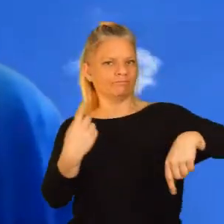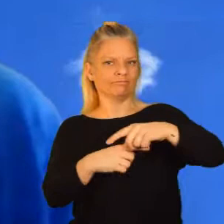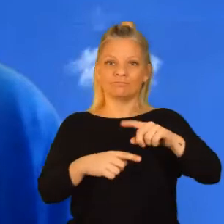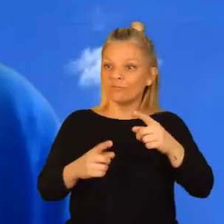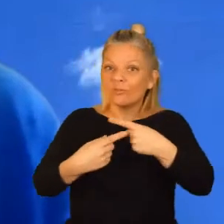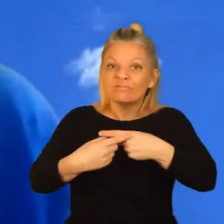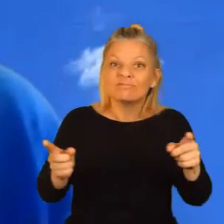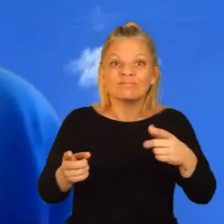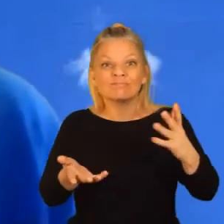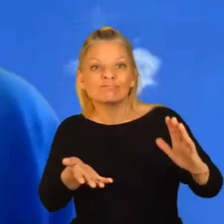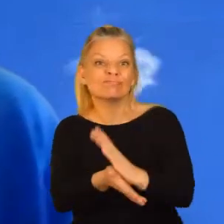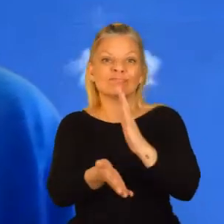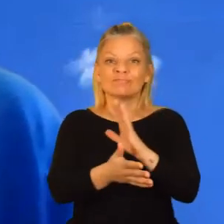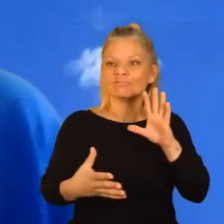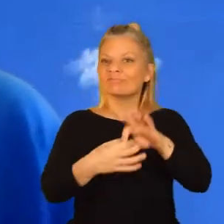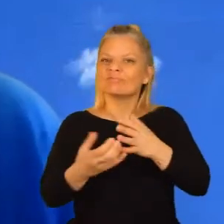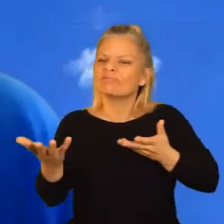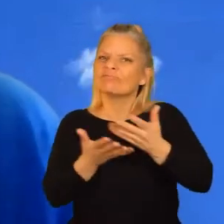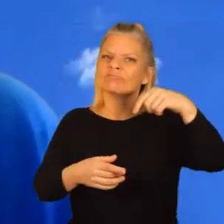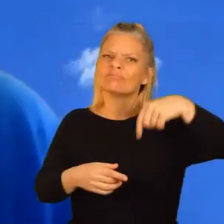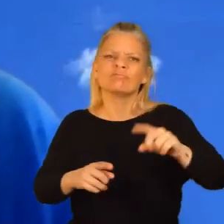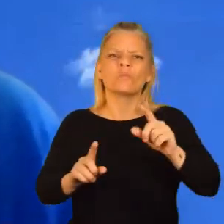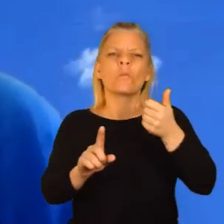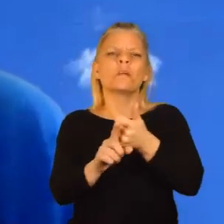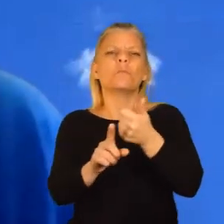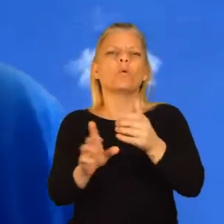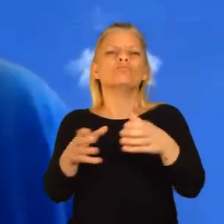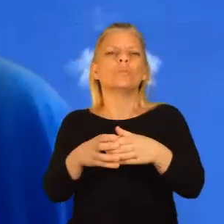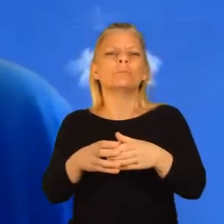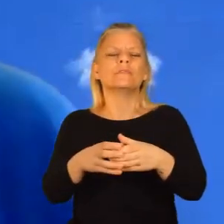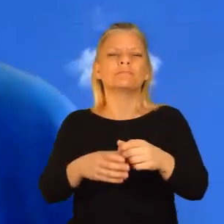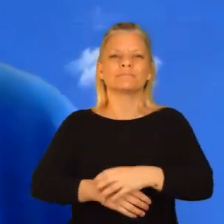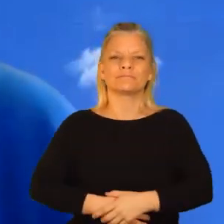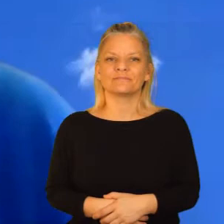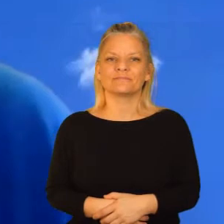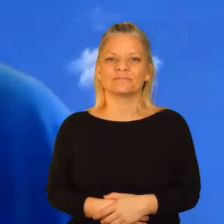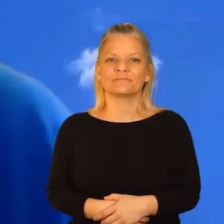but yeah it's a way to connect with people. So today I think we could have a focus on